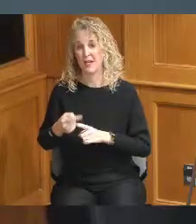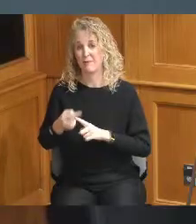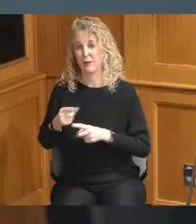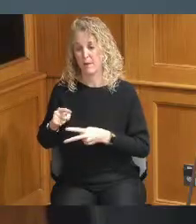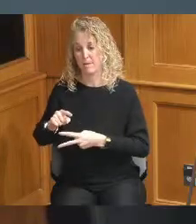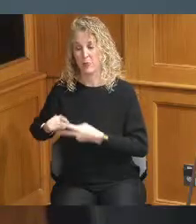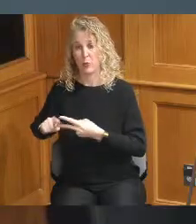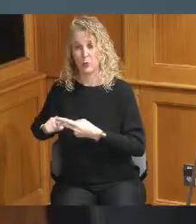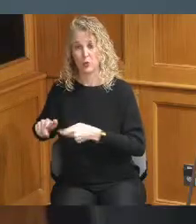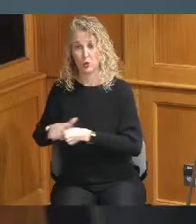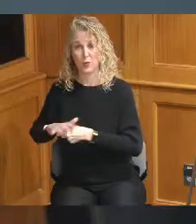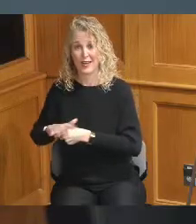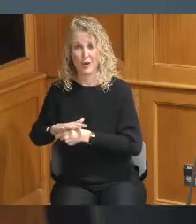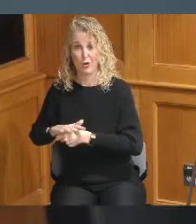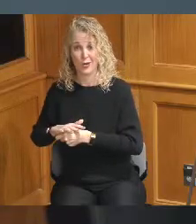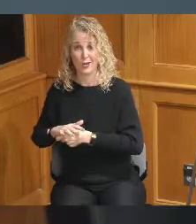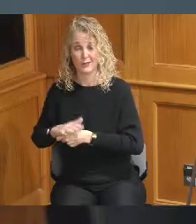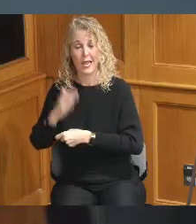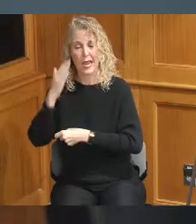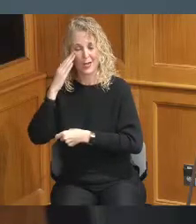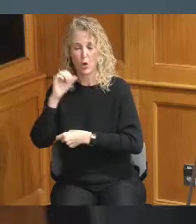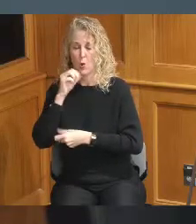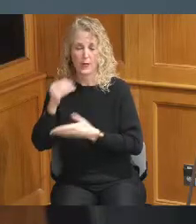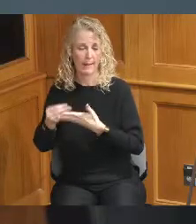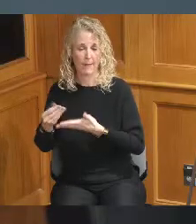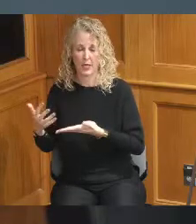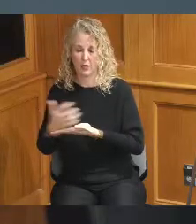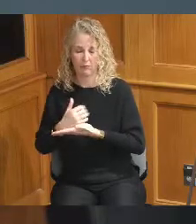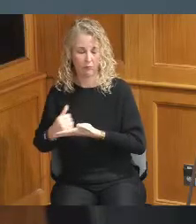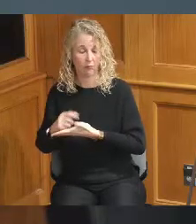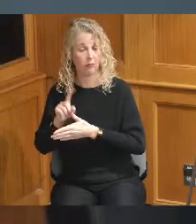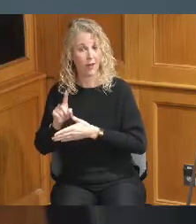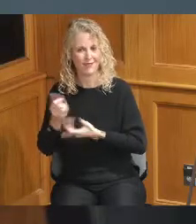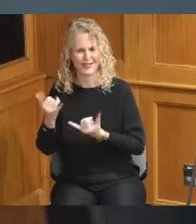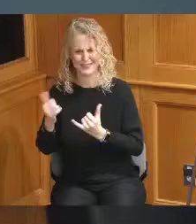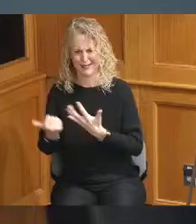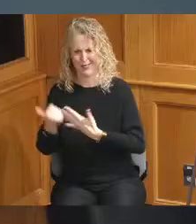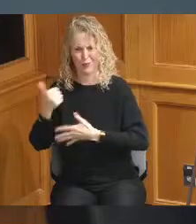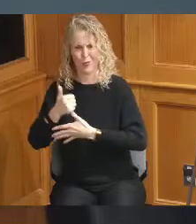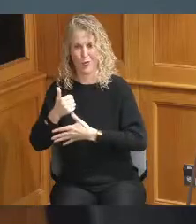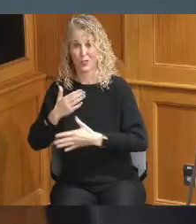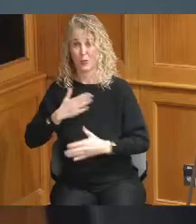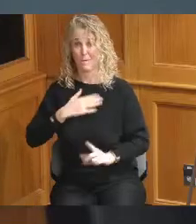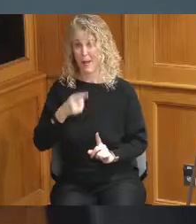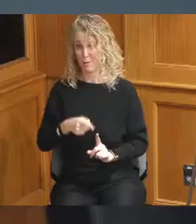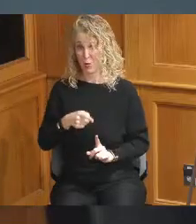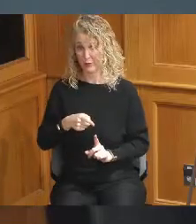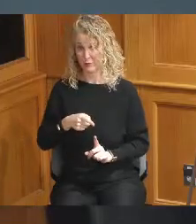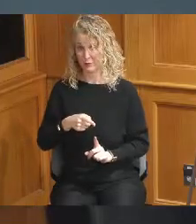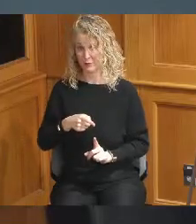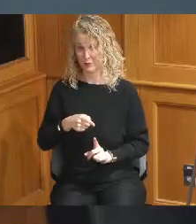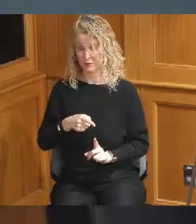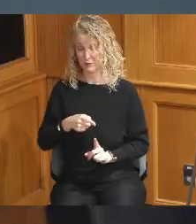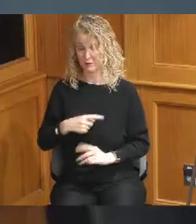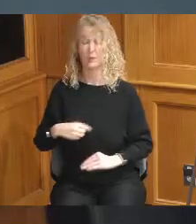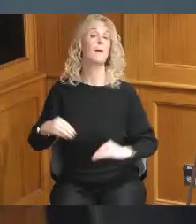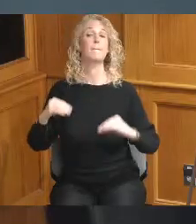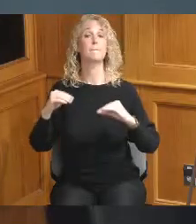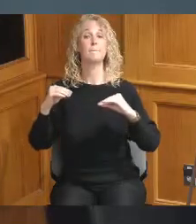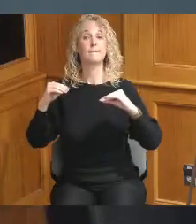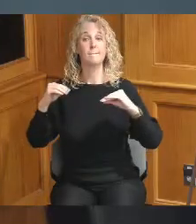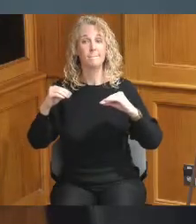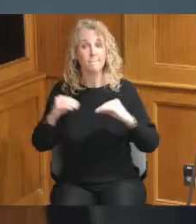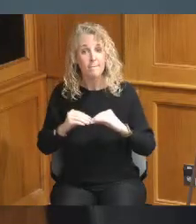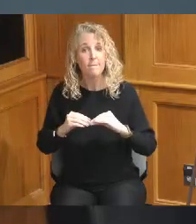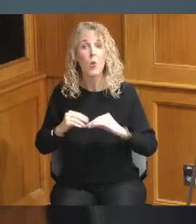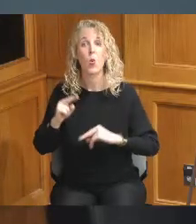we need it it's a priority so bottom line for me is getting more buildings or structure outside of